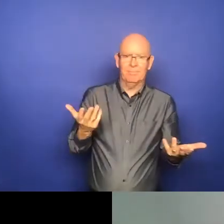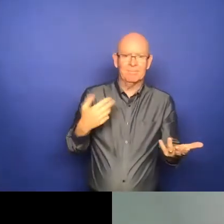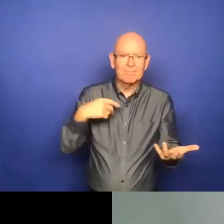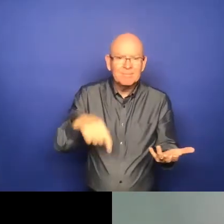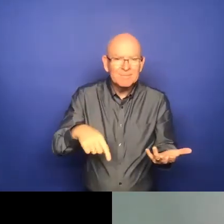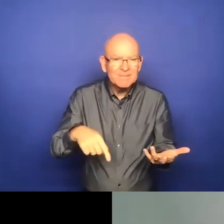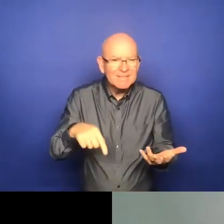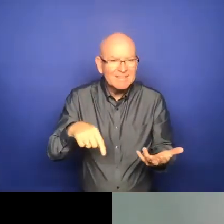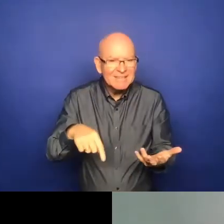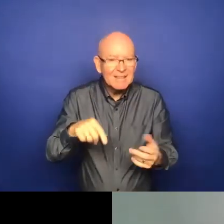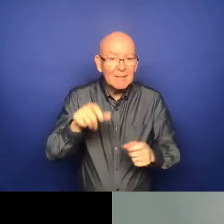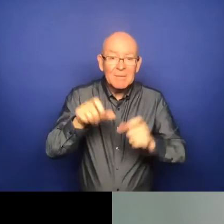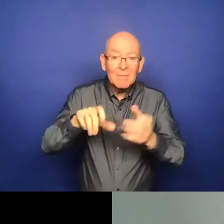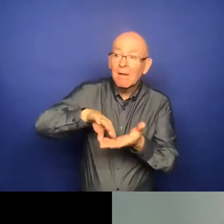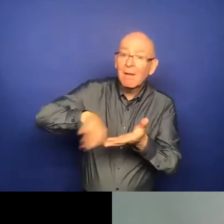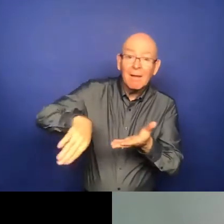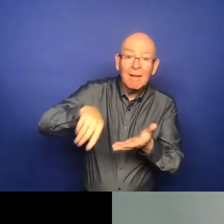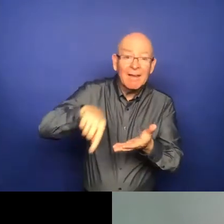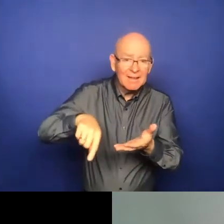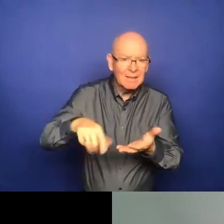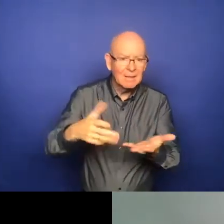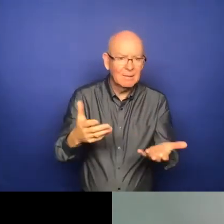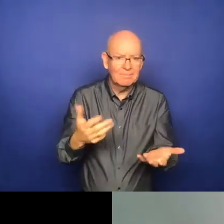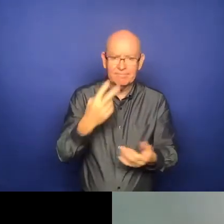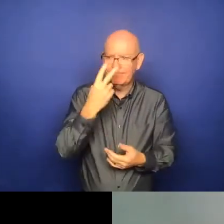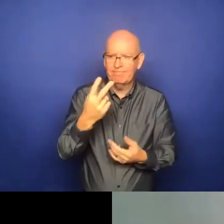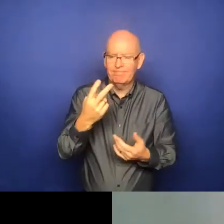s that may be required for effective communication,